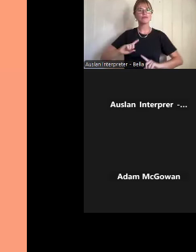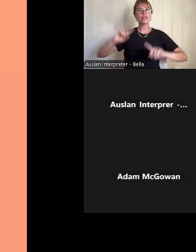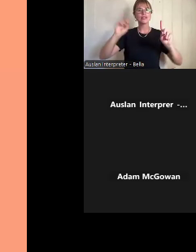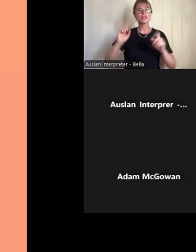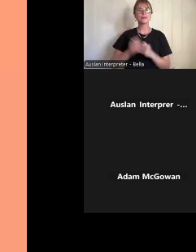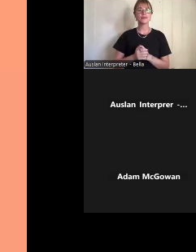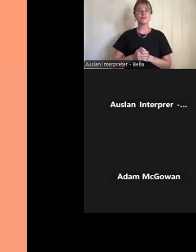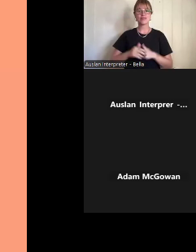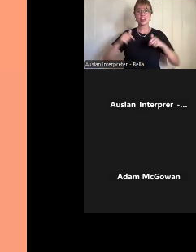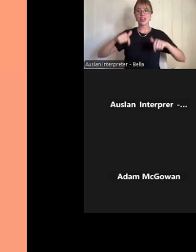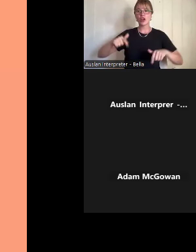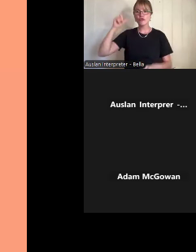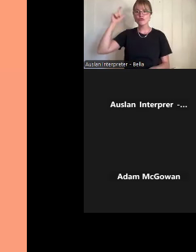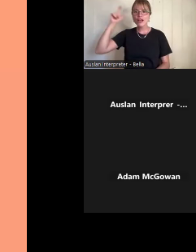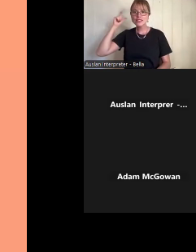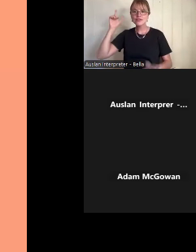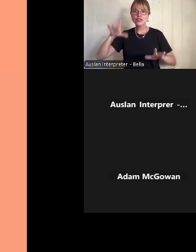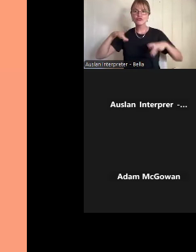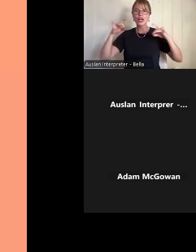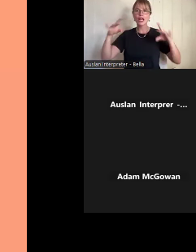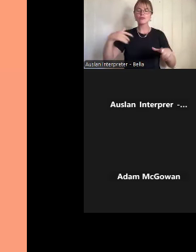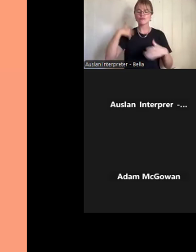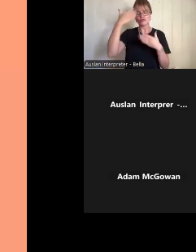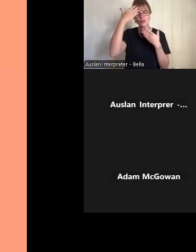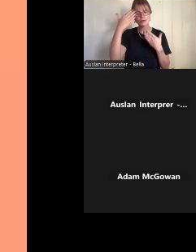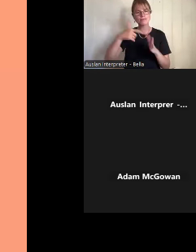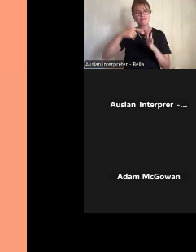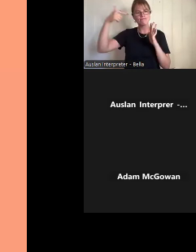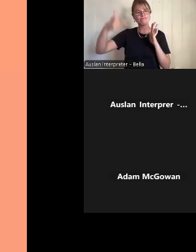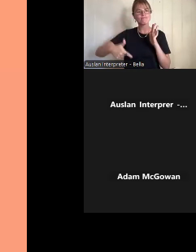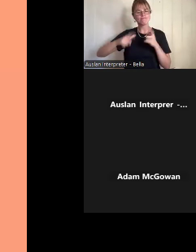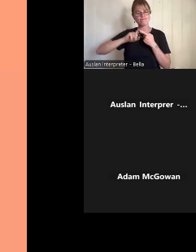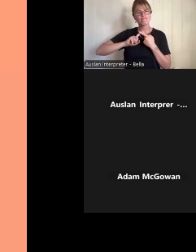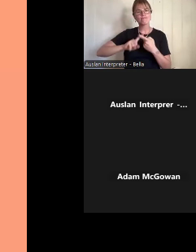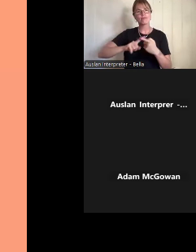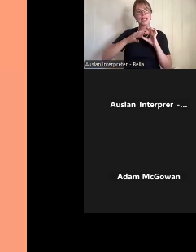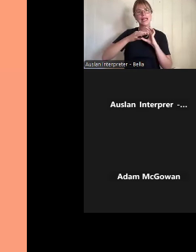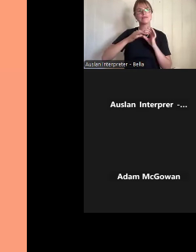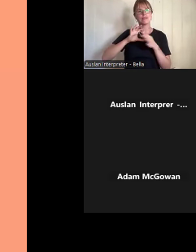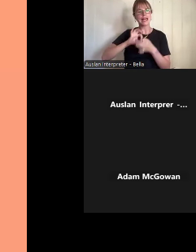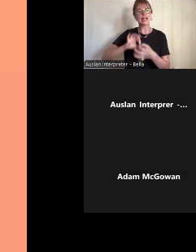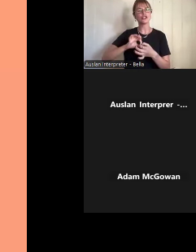Creative Australia respect their deep and enduring connection to lands, to waterways and surrounding